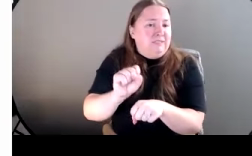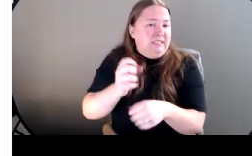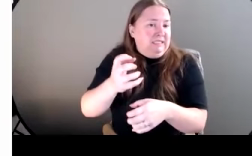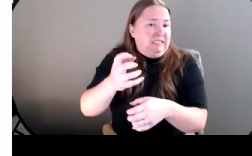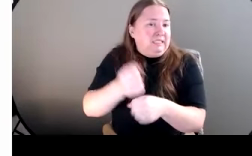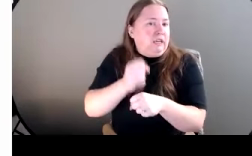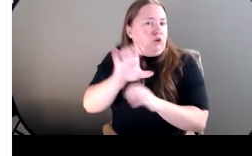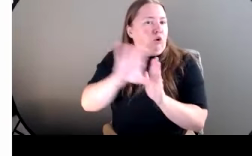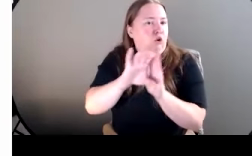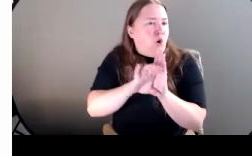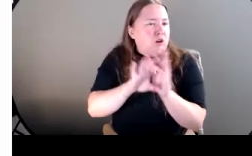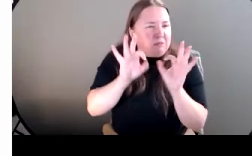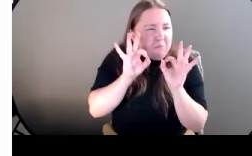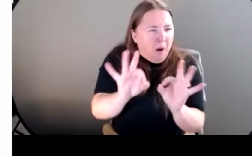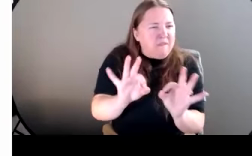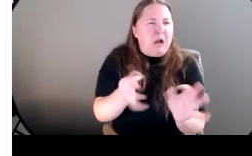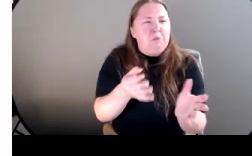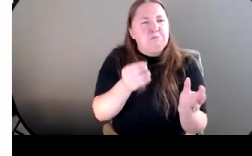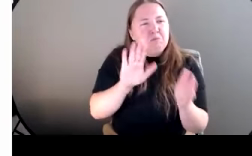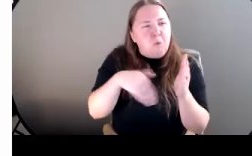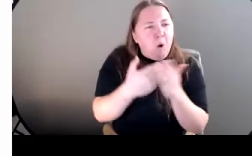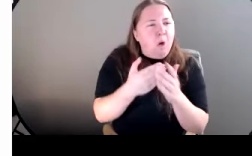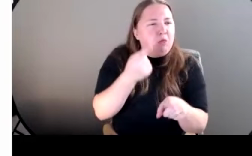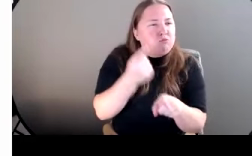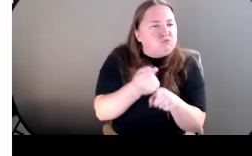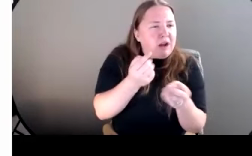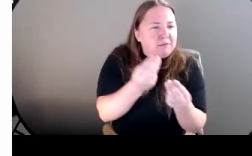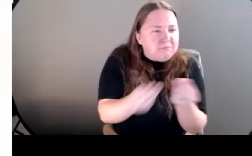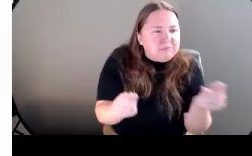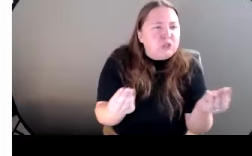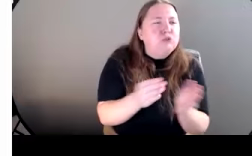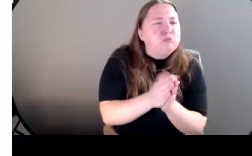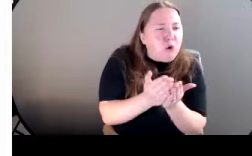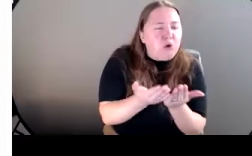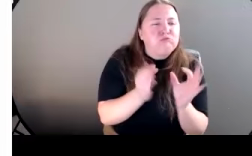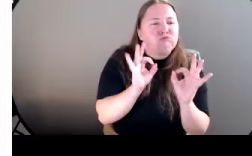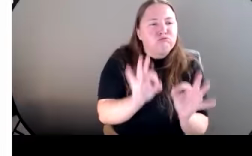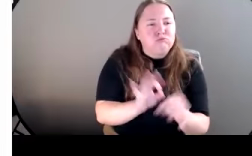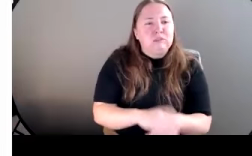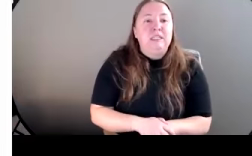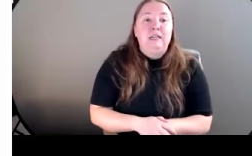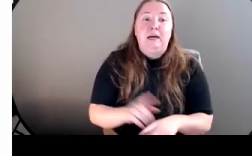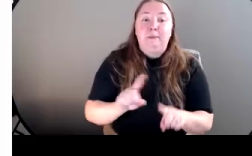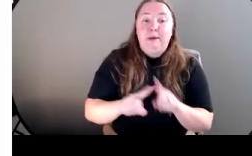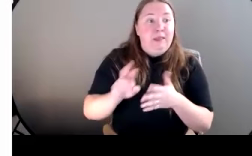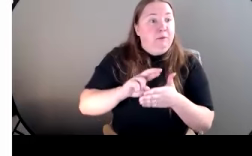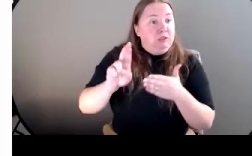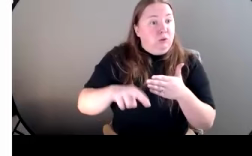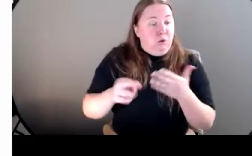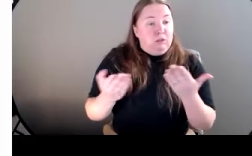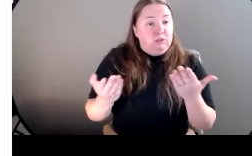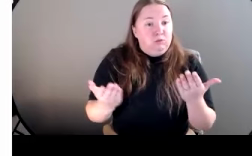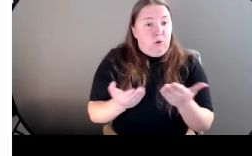your course really dialed in. The result is that you have a course that is, you know, covers